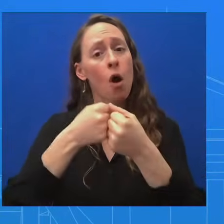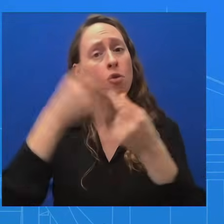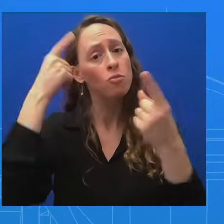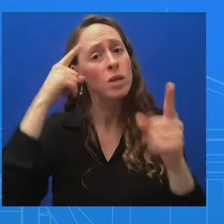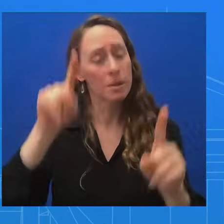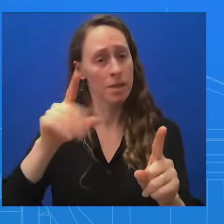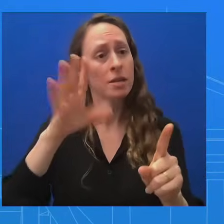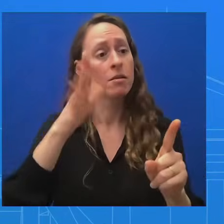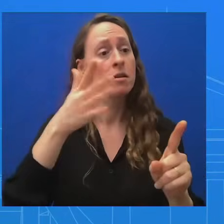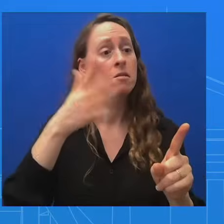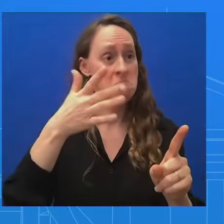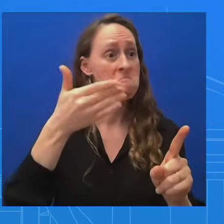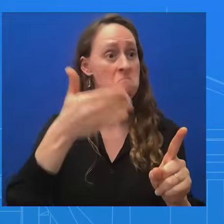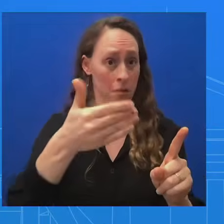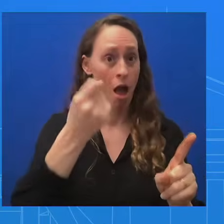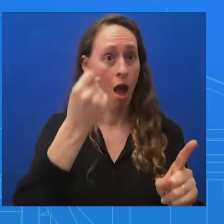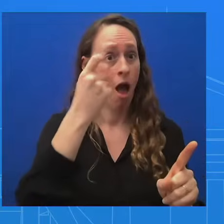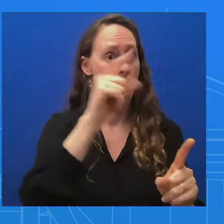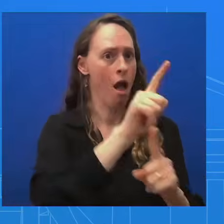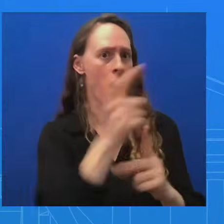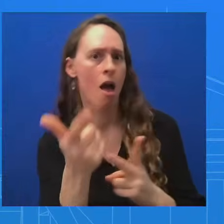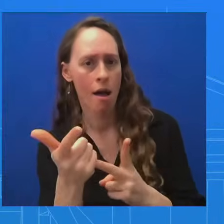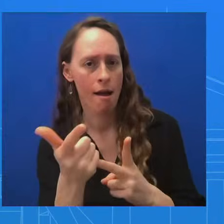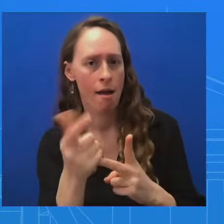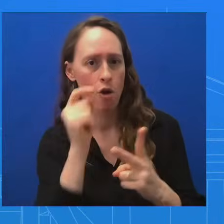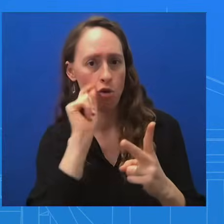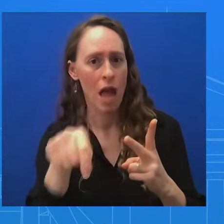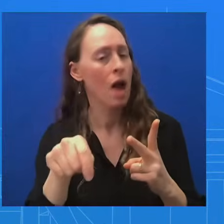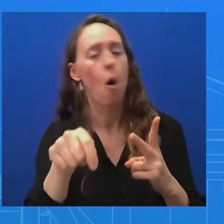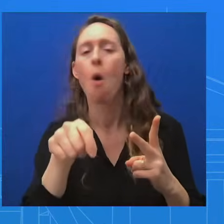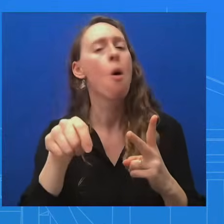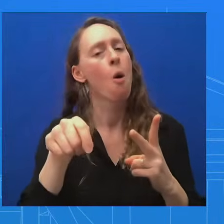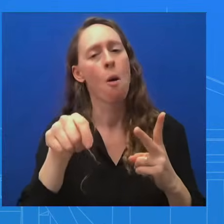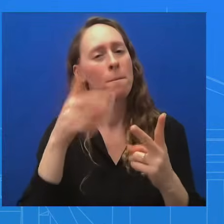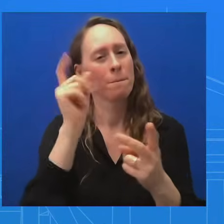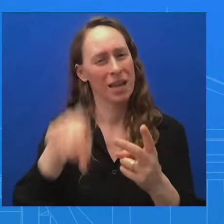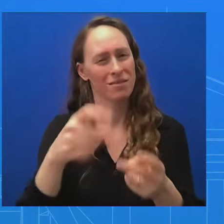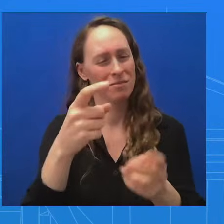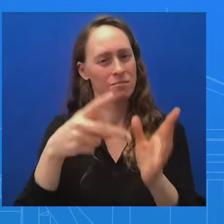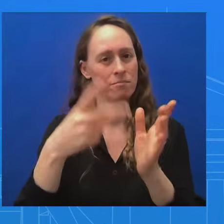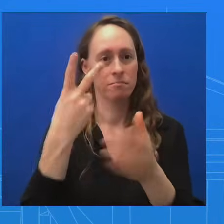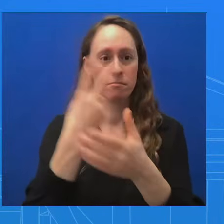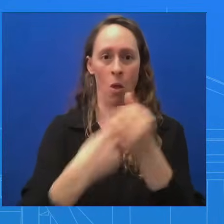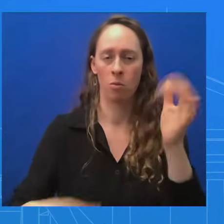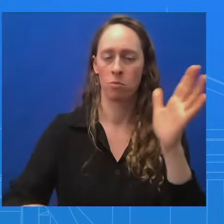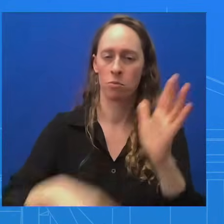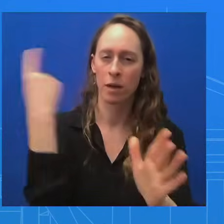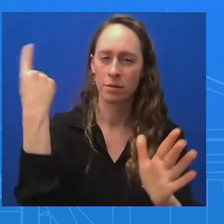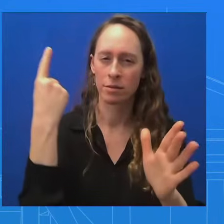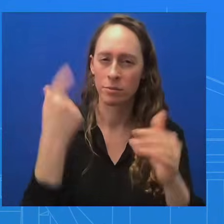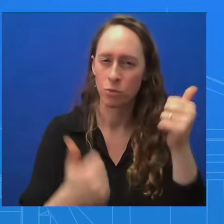Ms. Jean-Pierre: I -- I can't speak to the timeline of all of this. What I can speak to is we are having